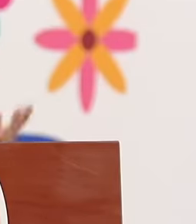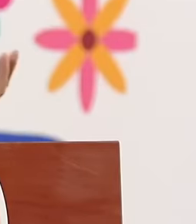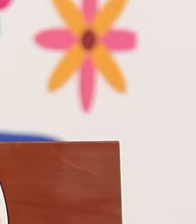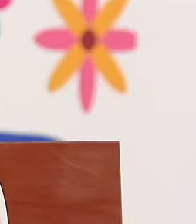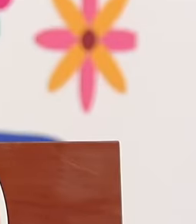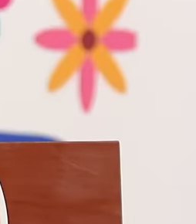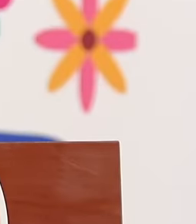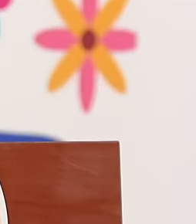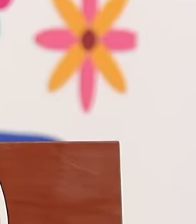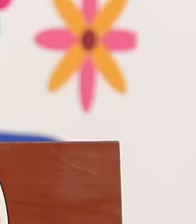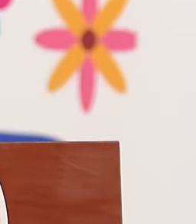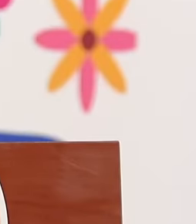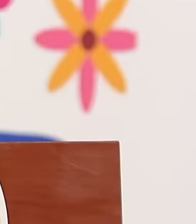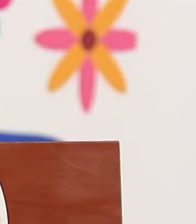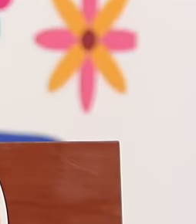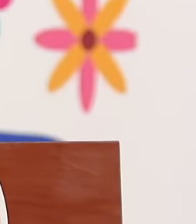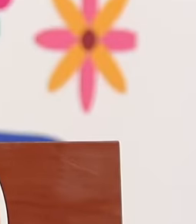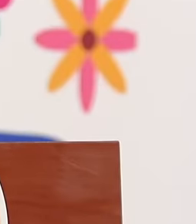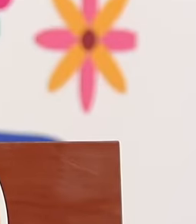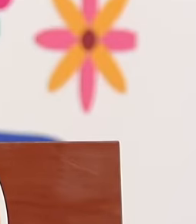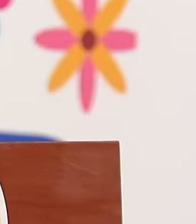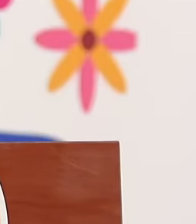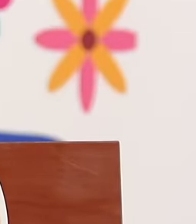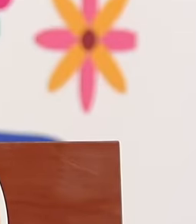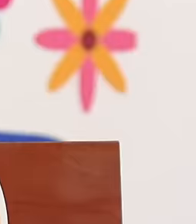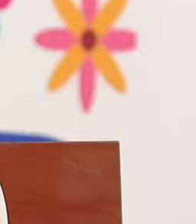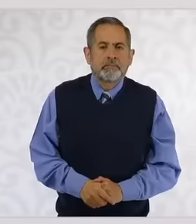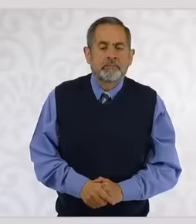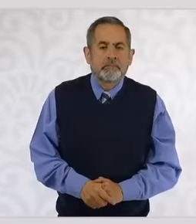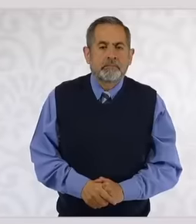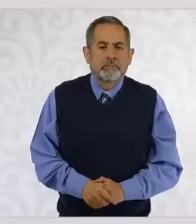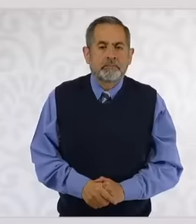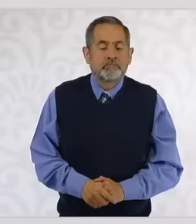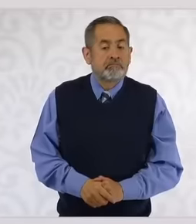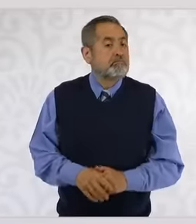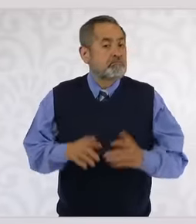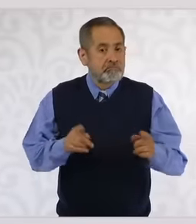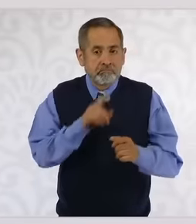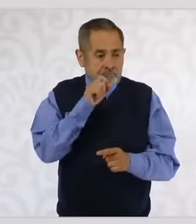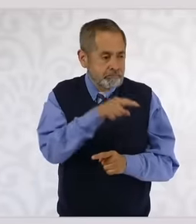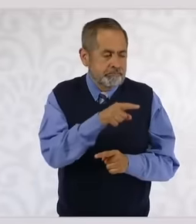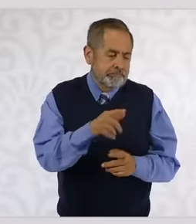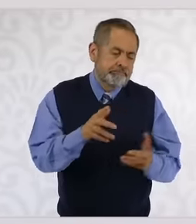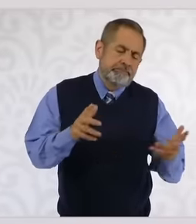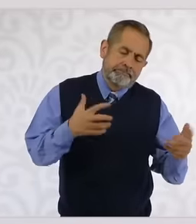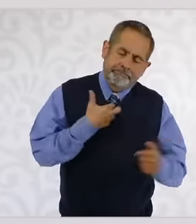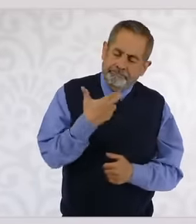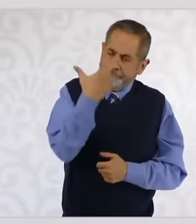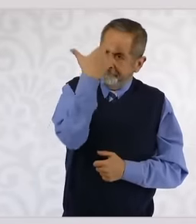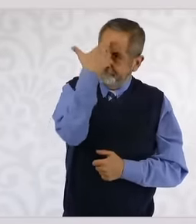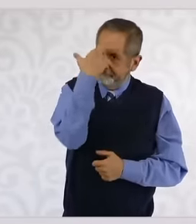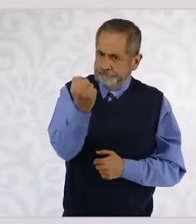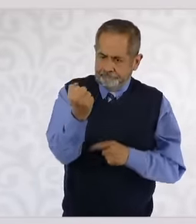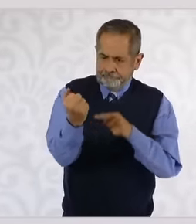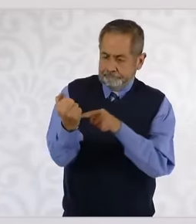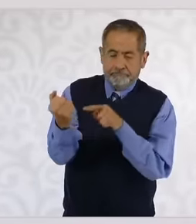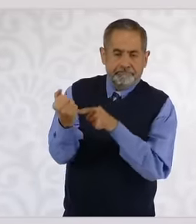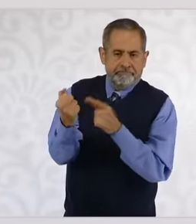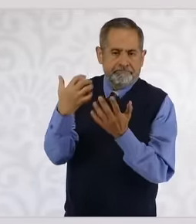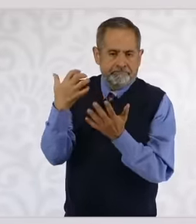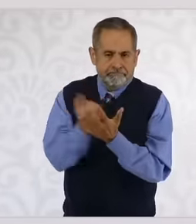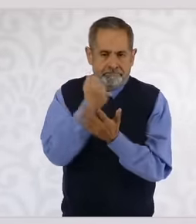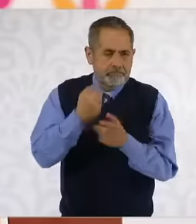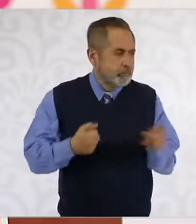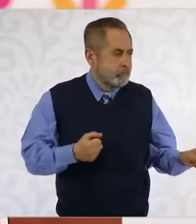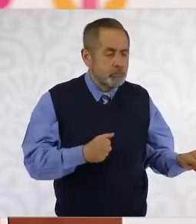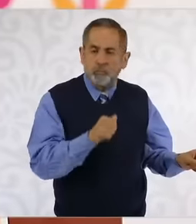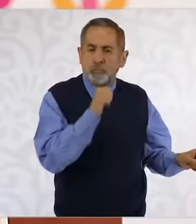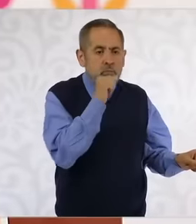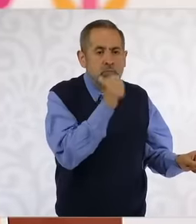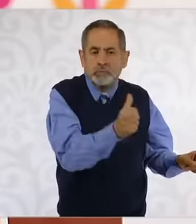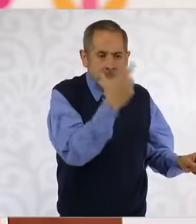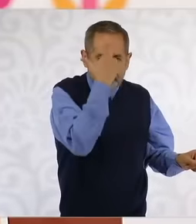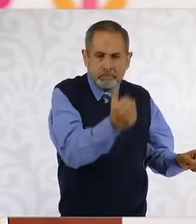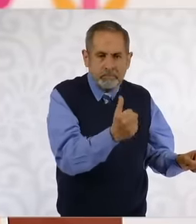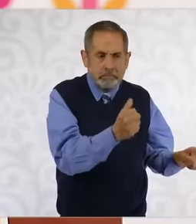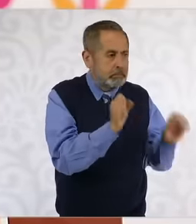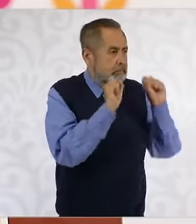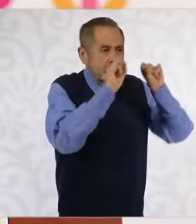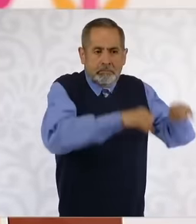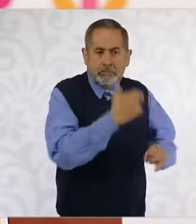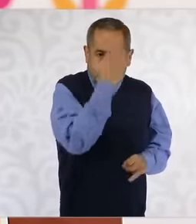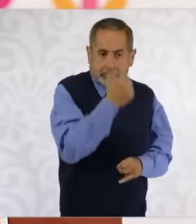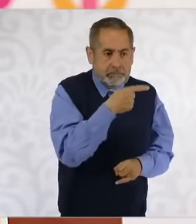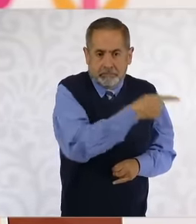rule of law triumph, but reason also prevails over reasonlessness. sanity in the face of